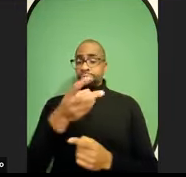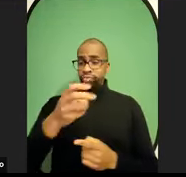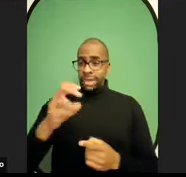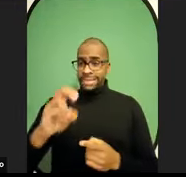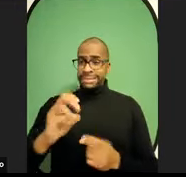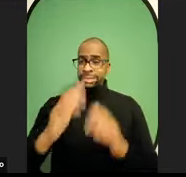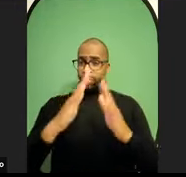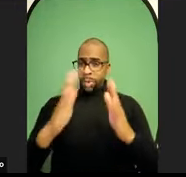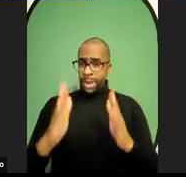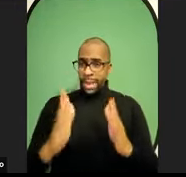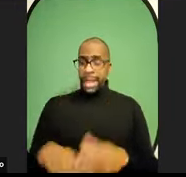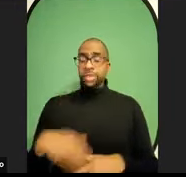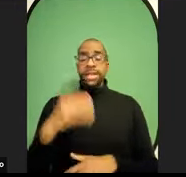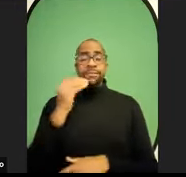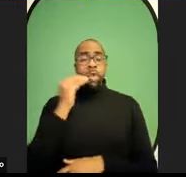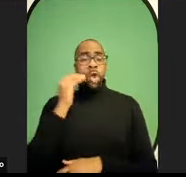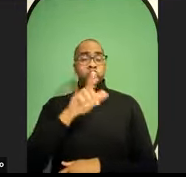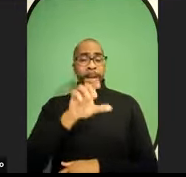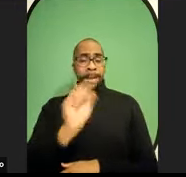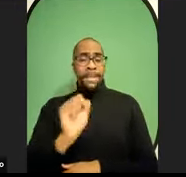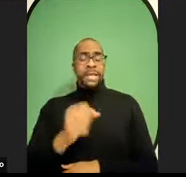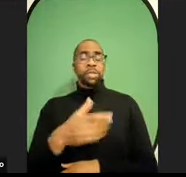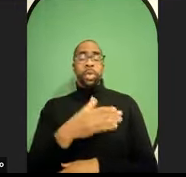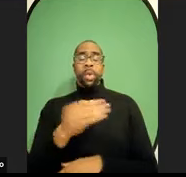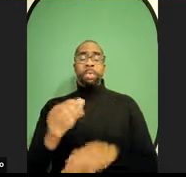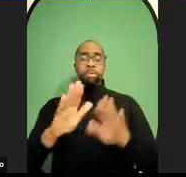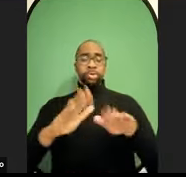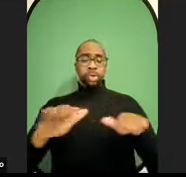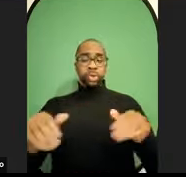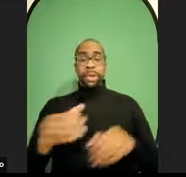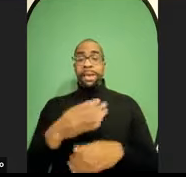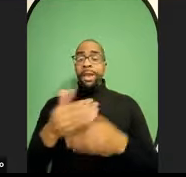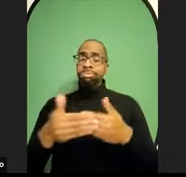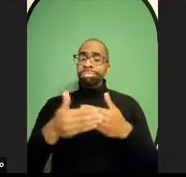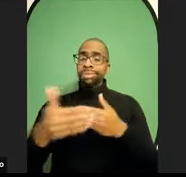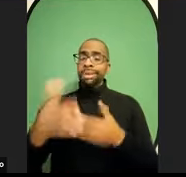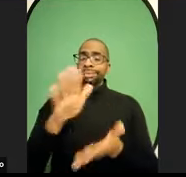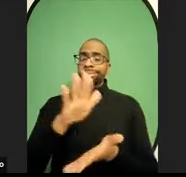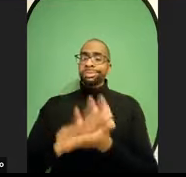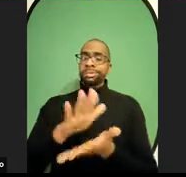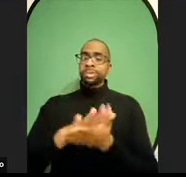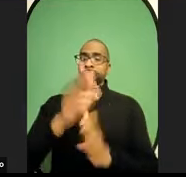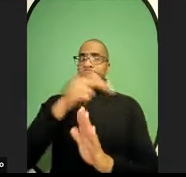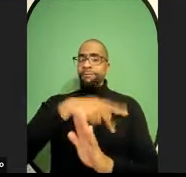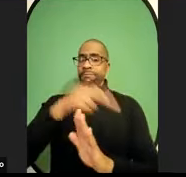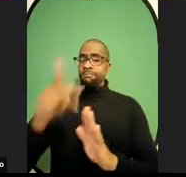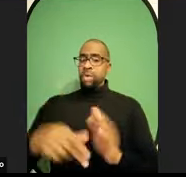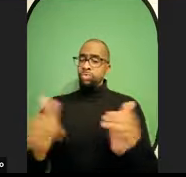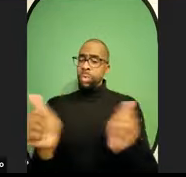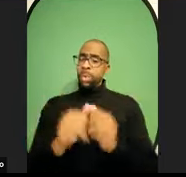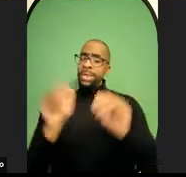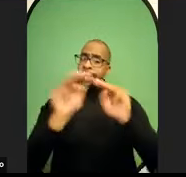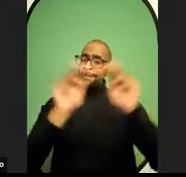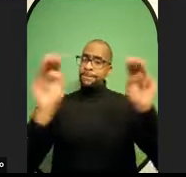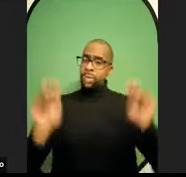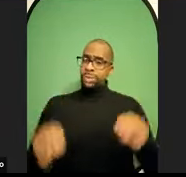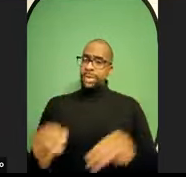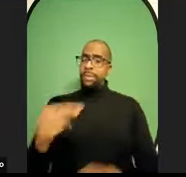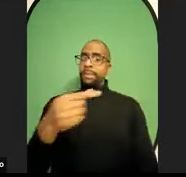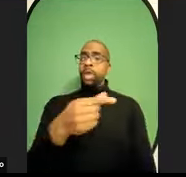Programs ranging from trends ranging from transitional housing for. homeless homeless families who have children with disabilities, and children with disabilities. And after school program that we do in partnership with the